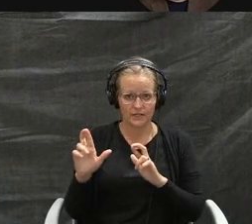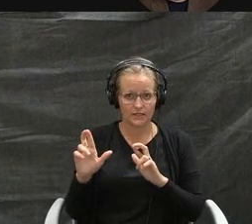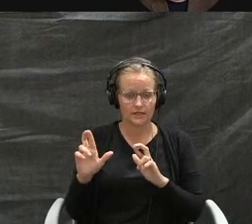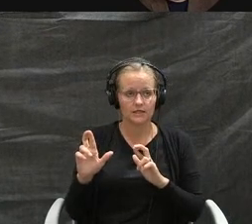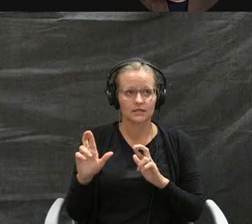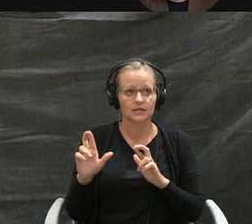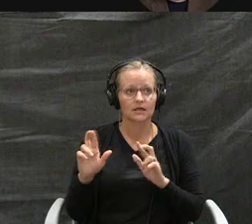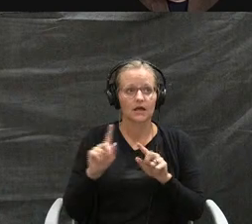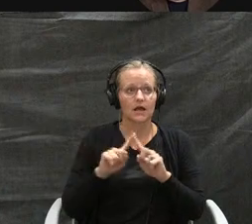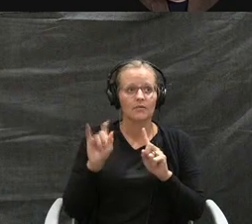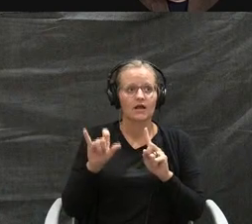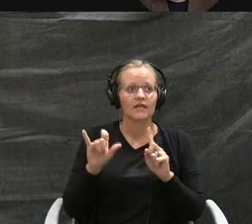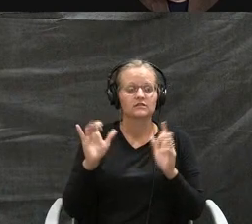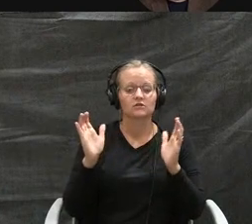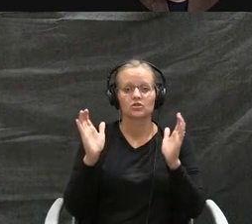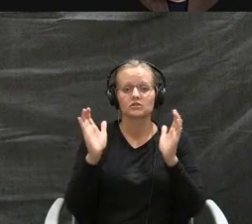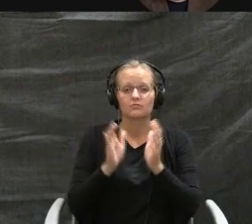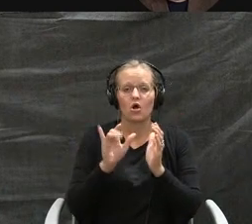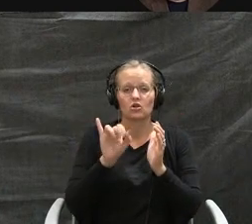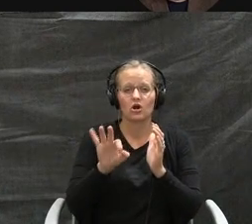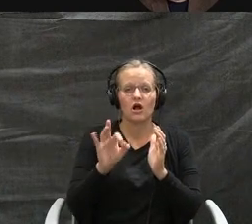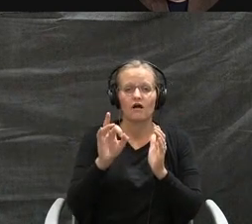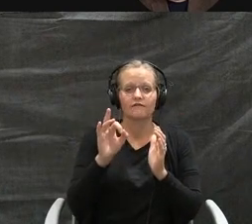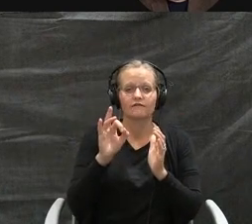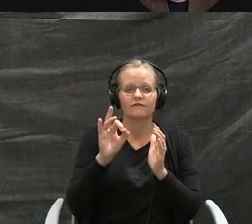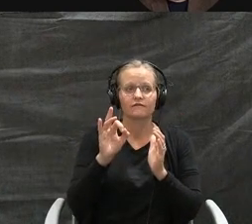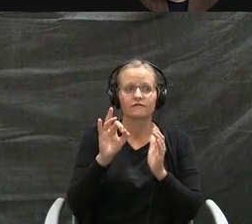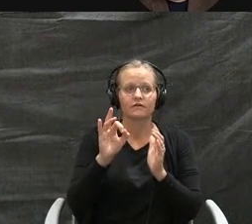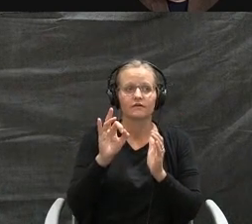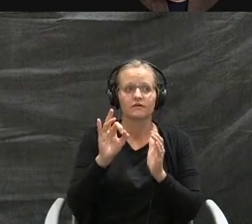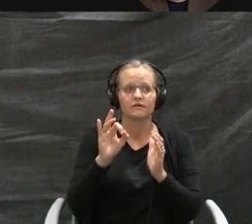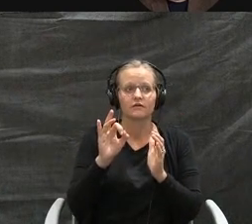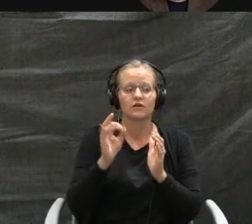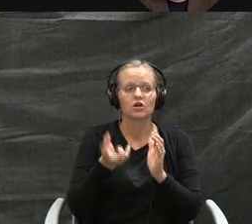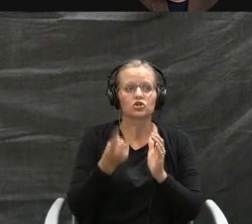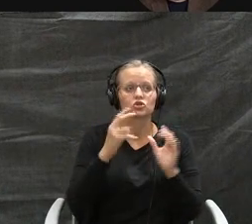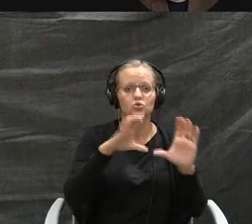tranches of actually a year from now will be doing the 2014 seas,